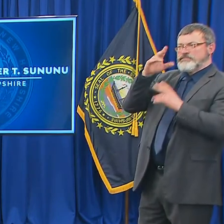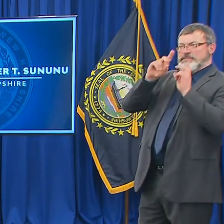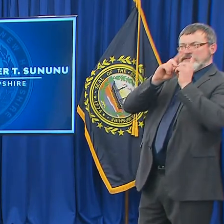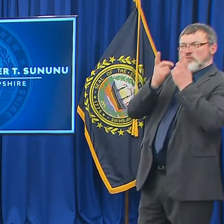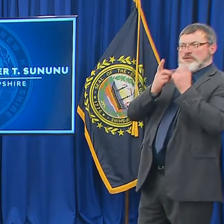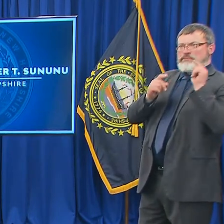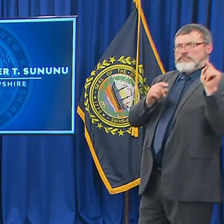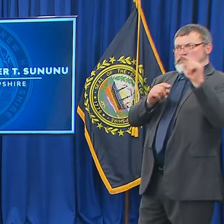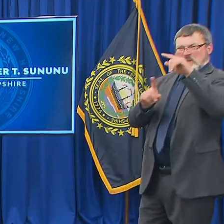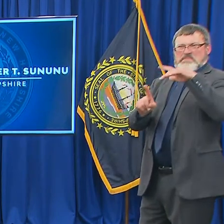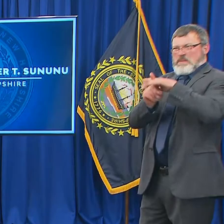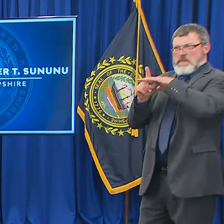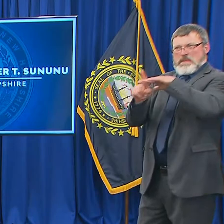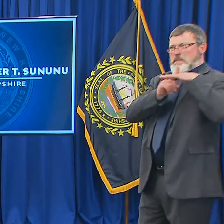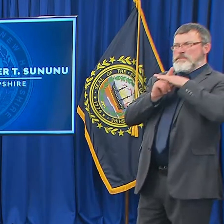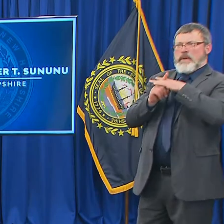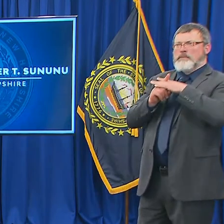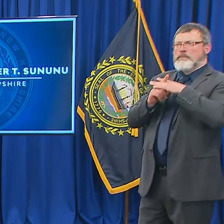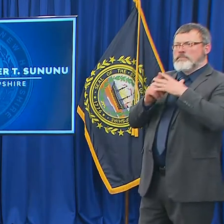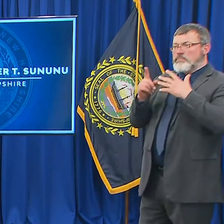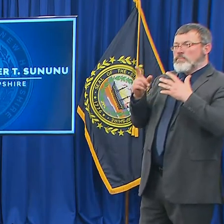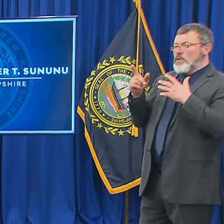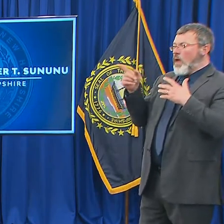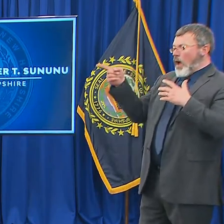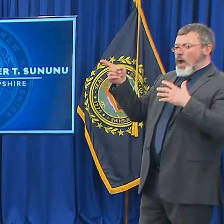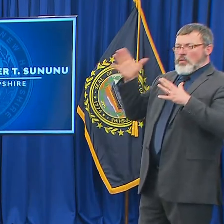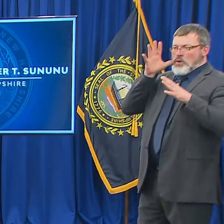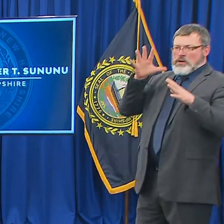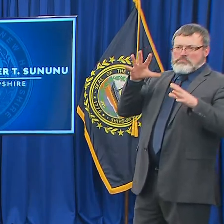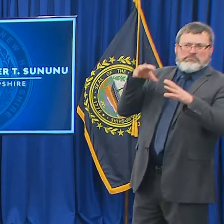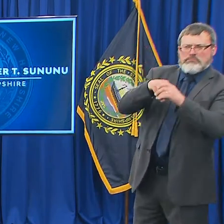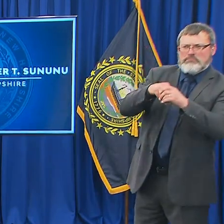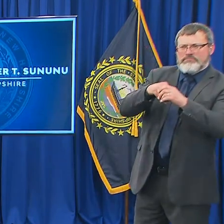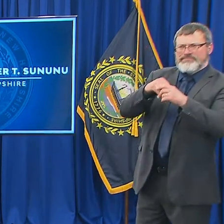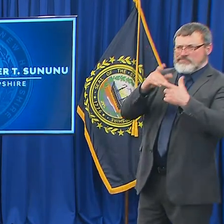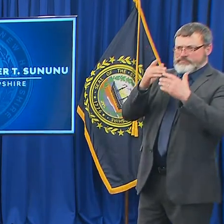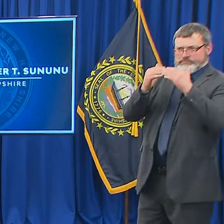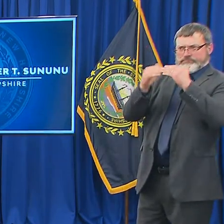and at what point you should be making different changes. So I think what the state has put forward